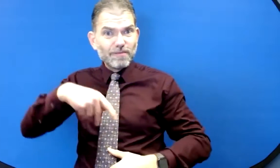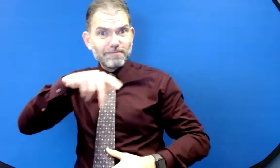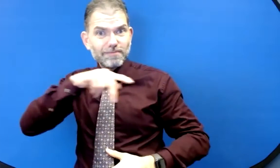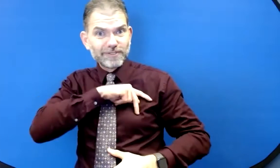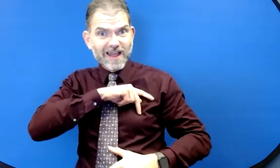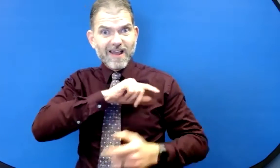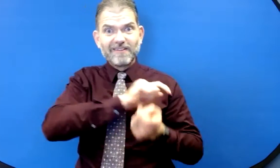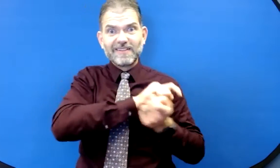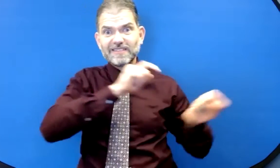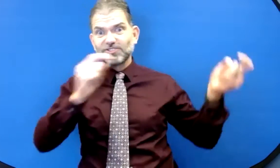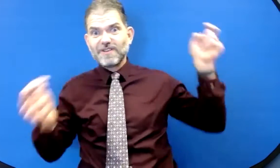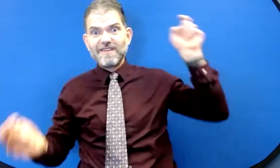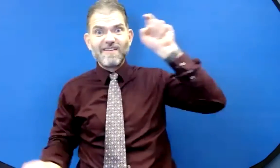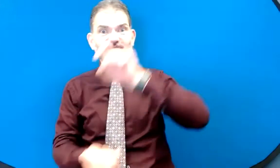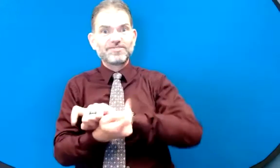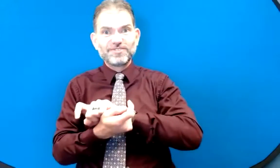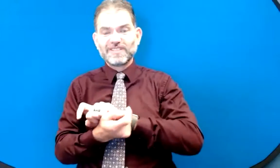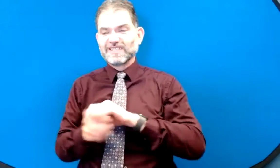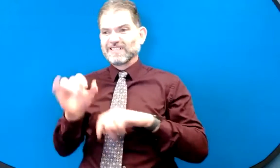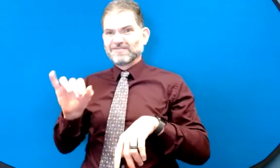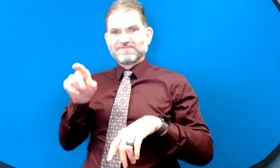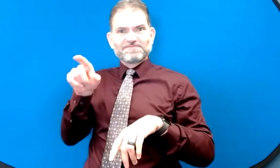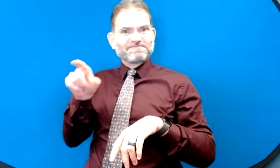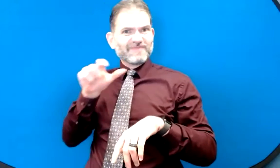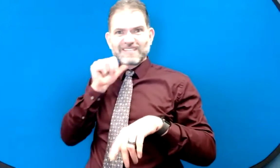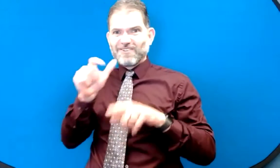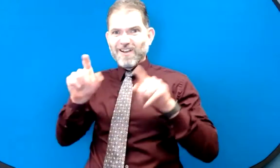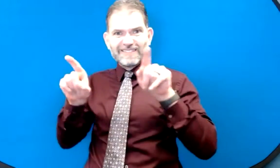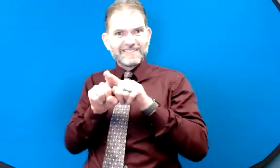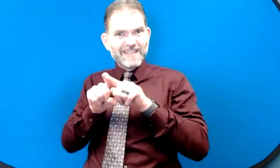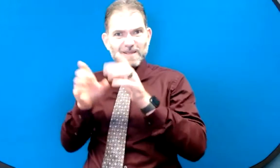ASL Interpreter: A person with frontal temporal has large personality changes.